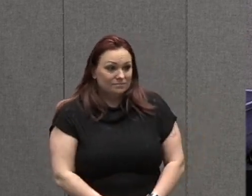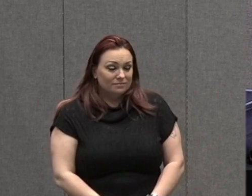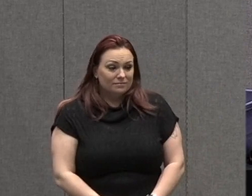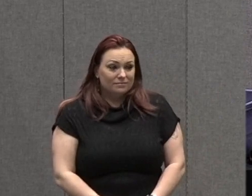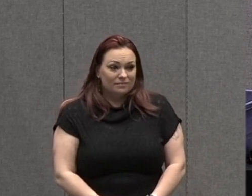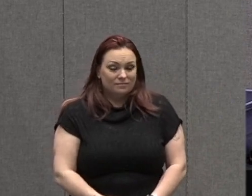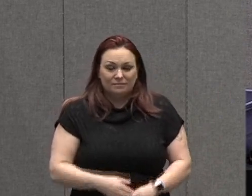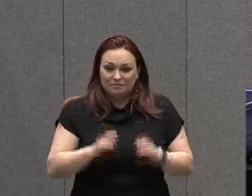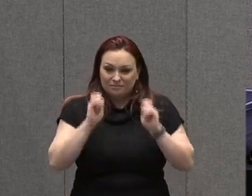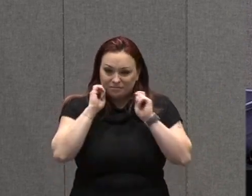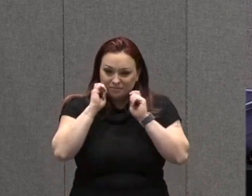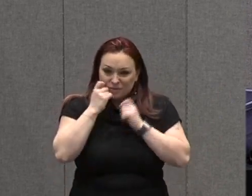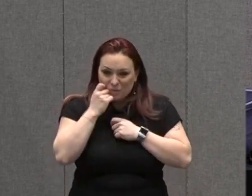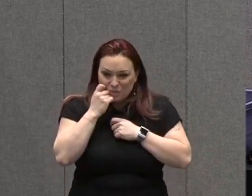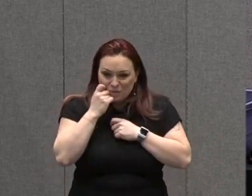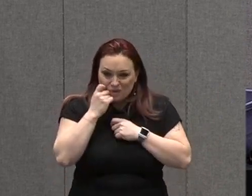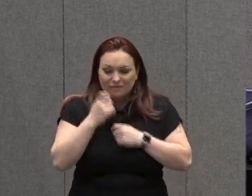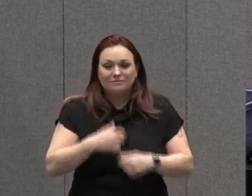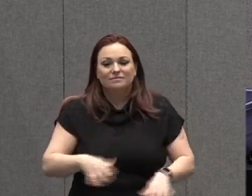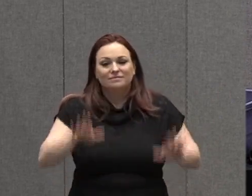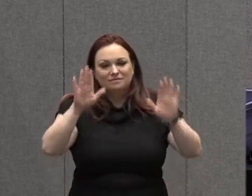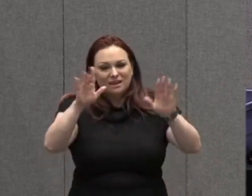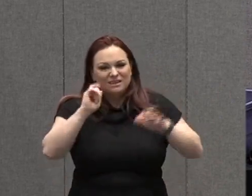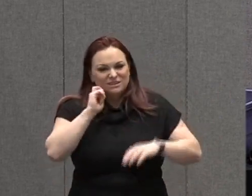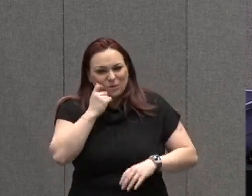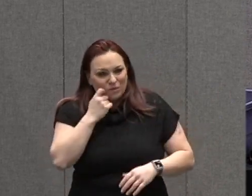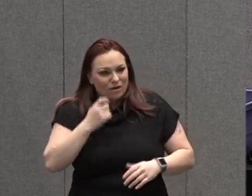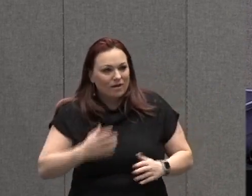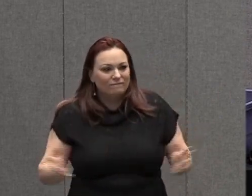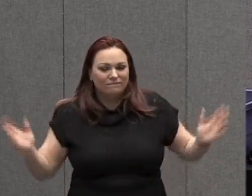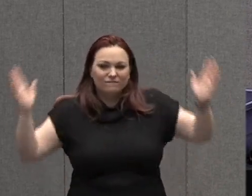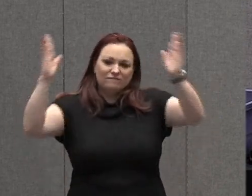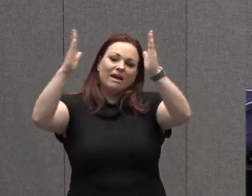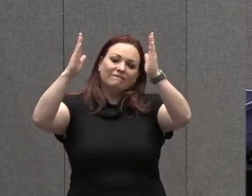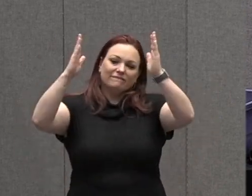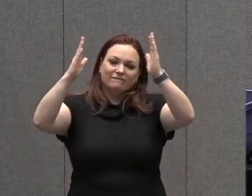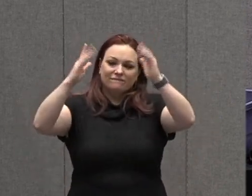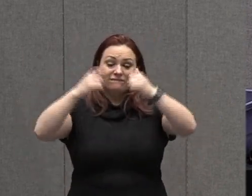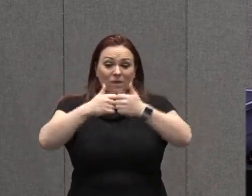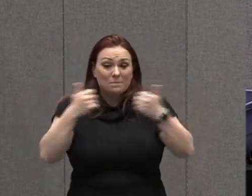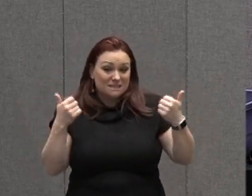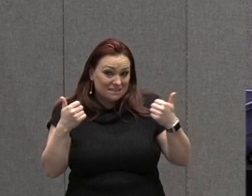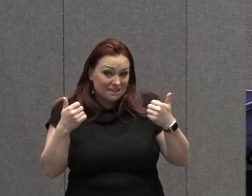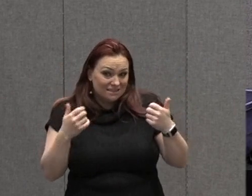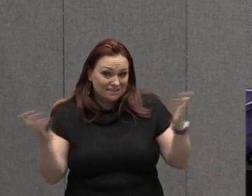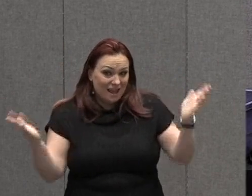Cool! That was so cool! - I love it! High five from far away. That's awesome.